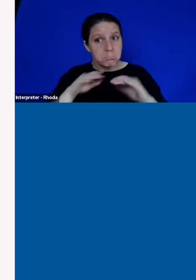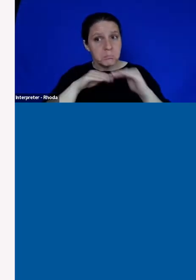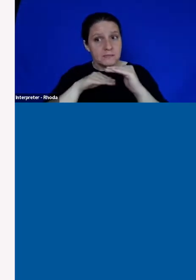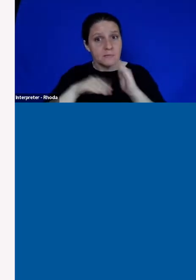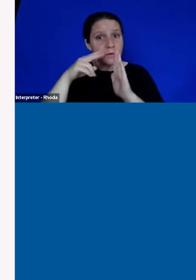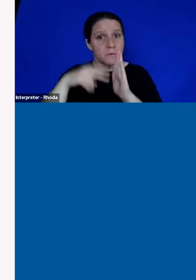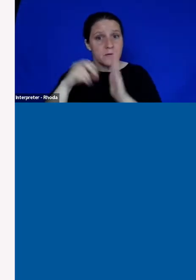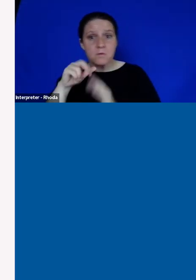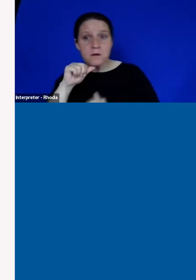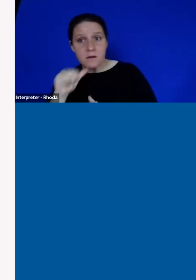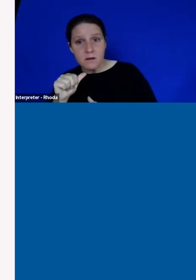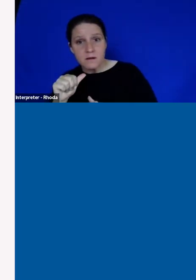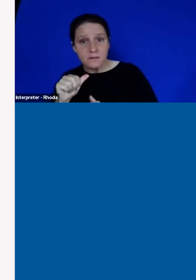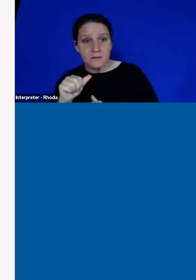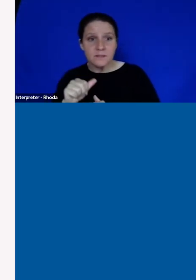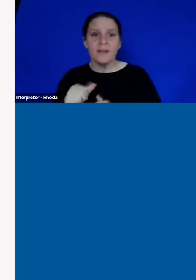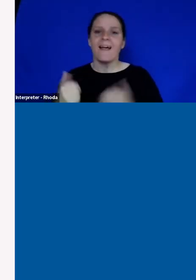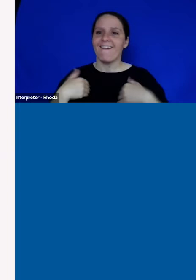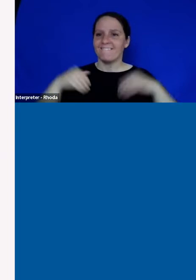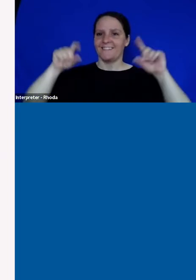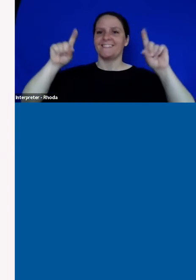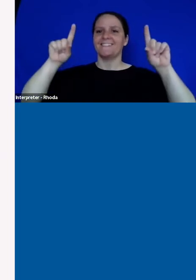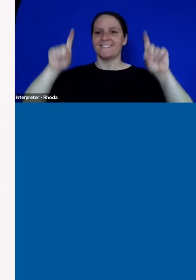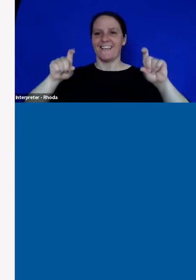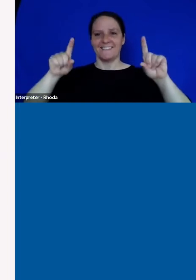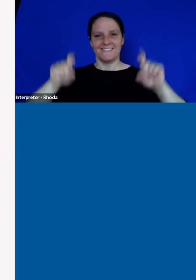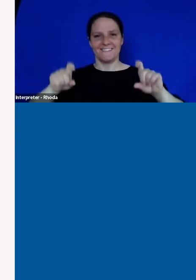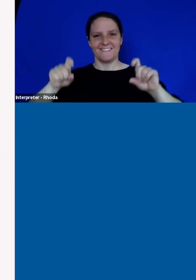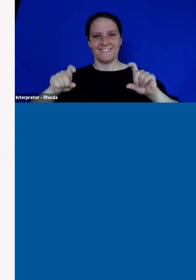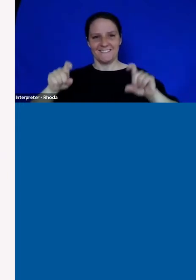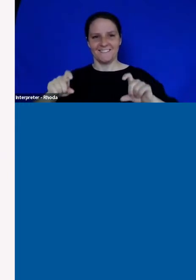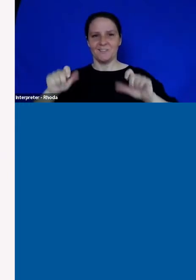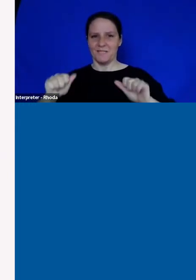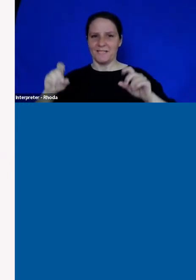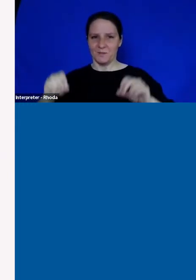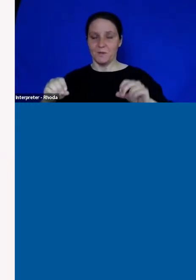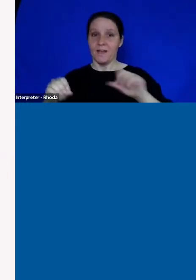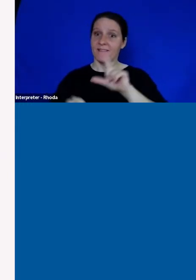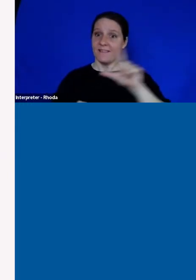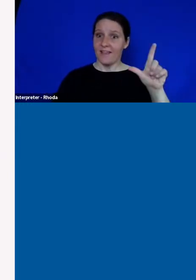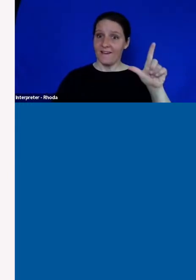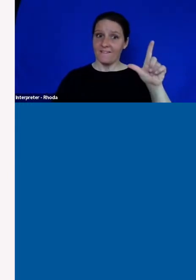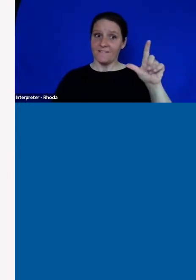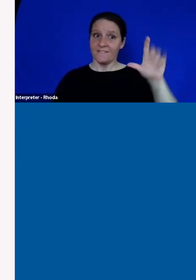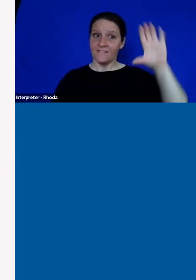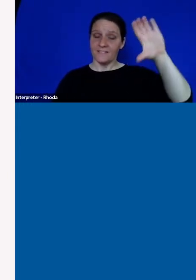There's a typeface readability test we can do. On the left, I have the following characters,